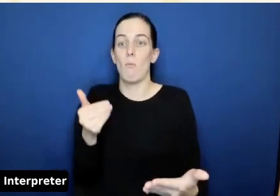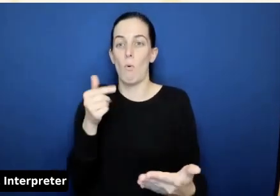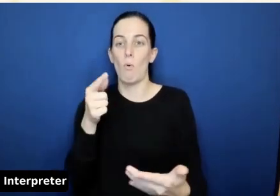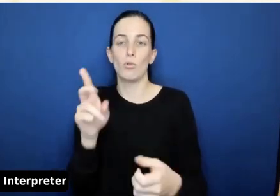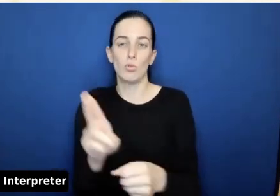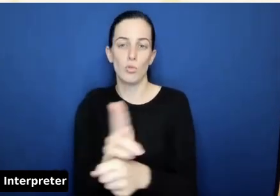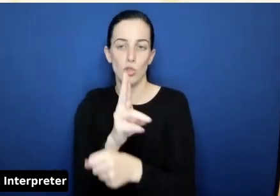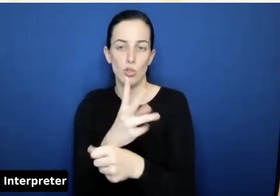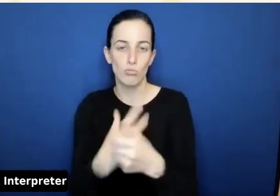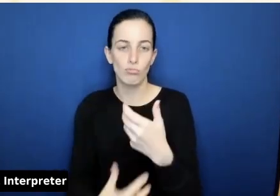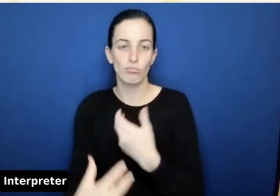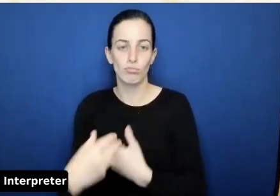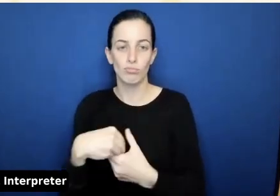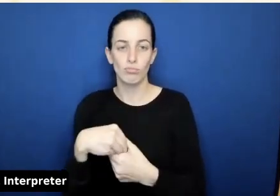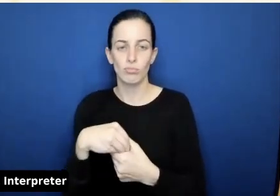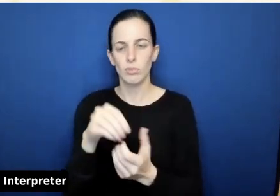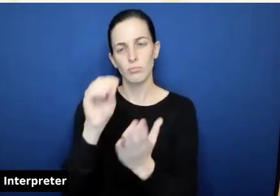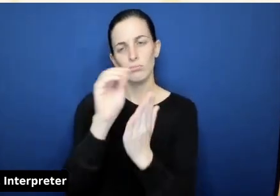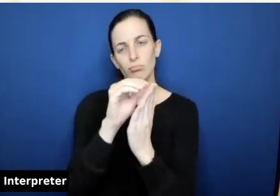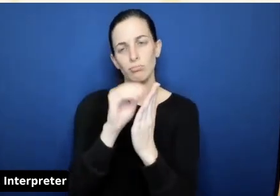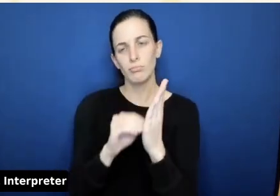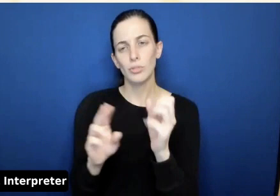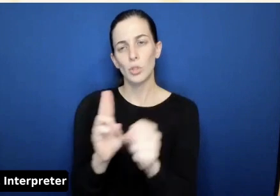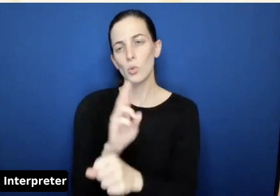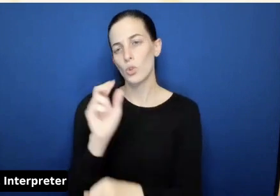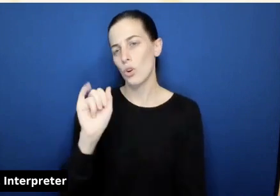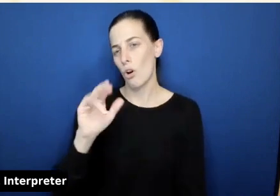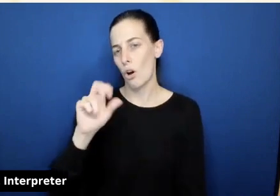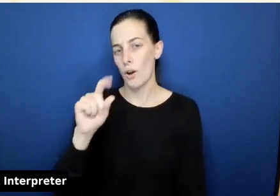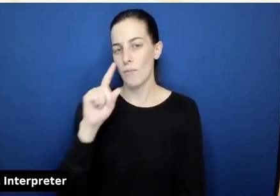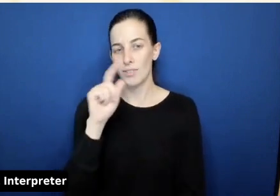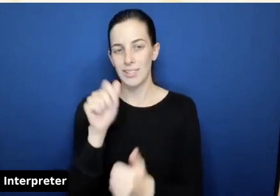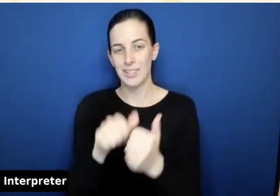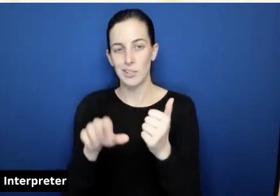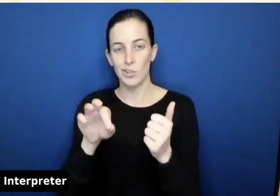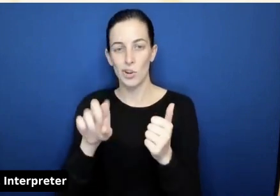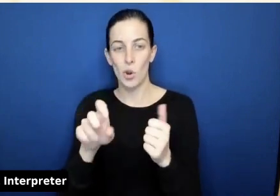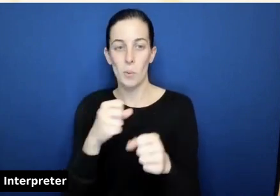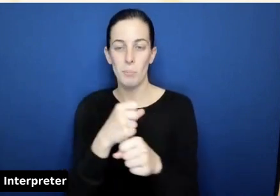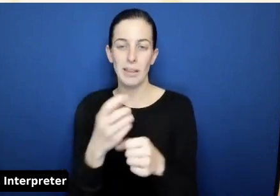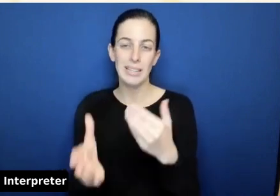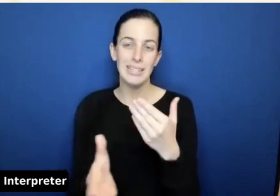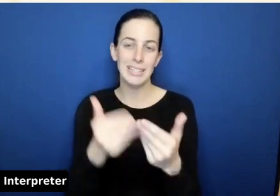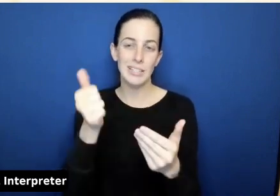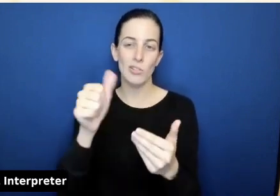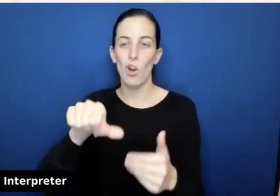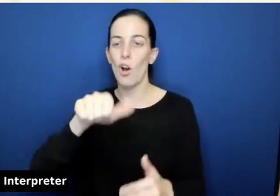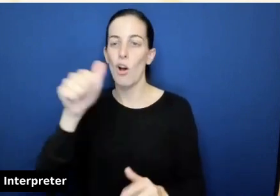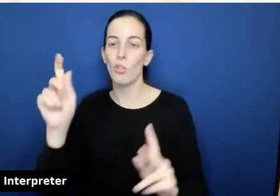Document the use of ARIA in your code to make it easier for others to understand and maintain it better.